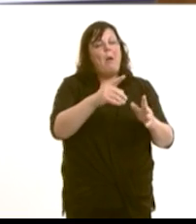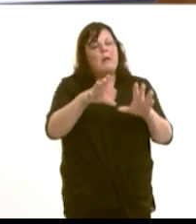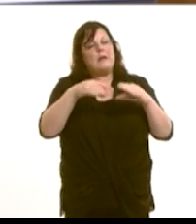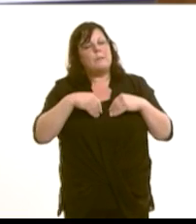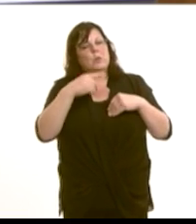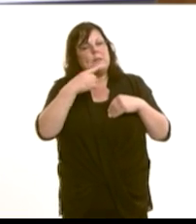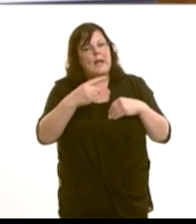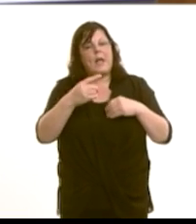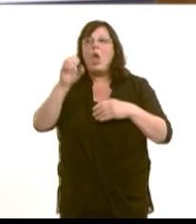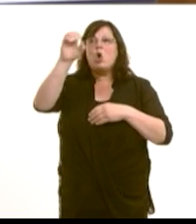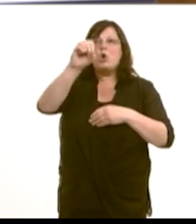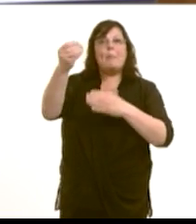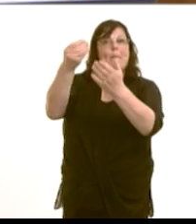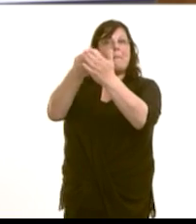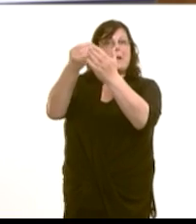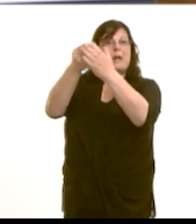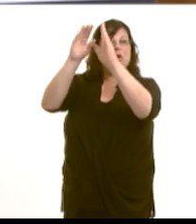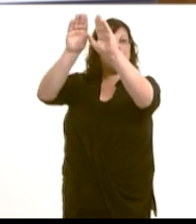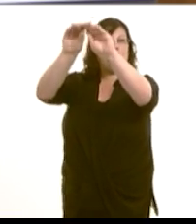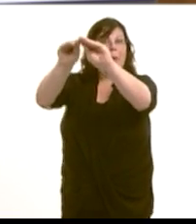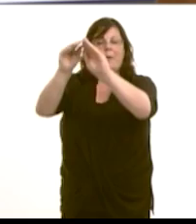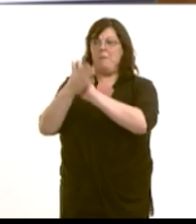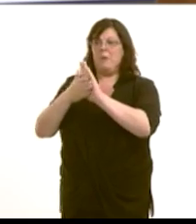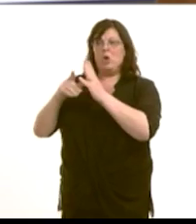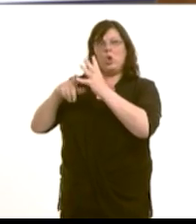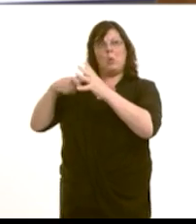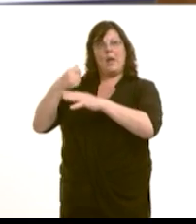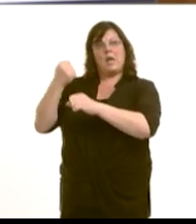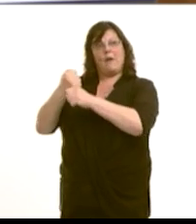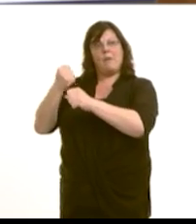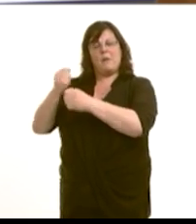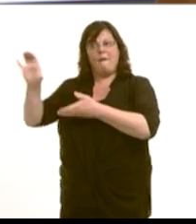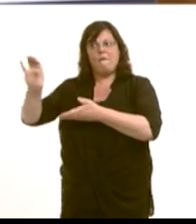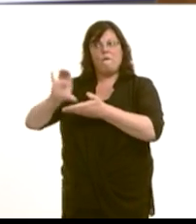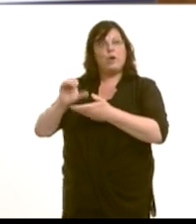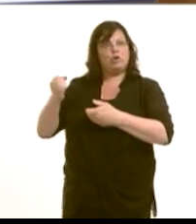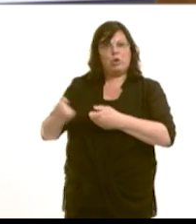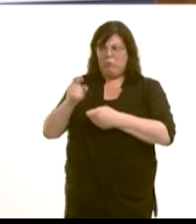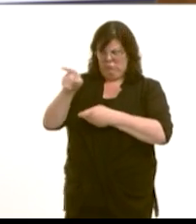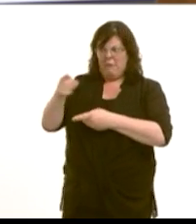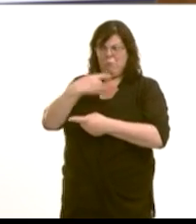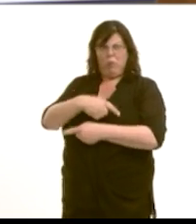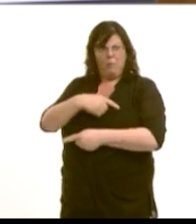lost should be made up by those who promised that that would be the case, that that would happen.